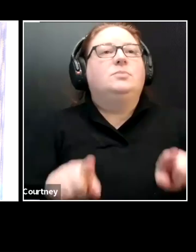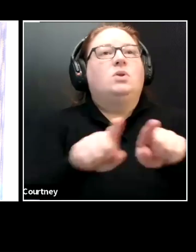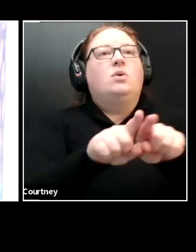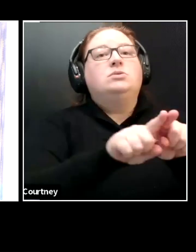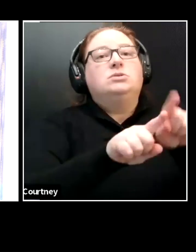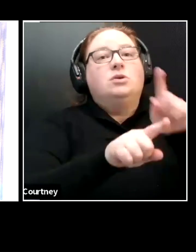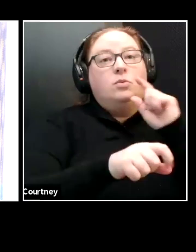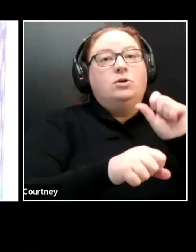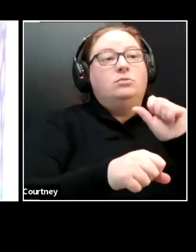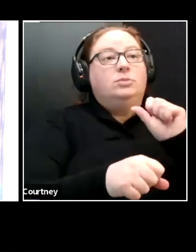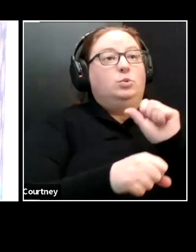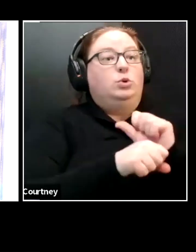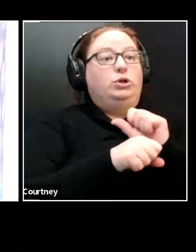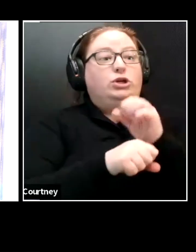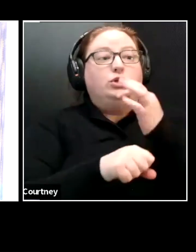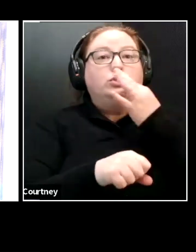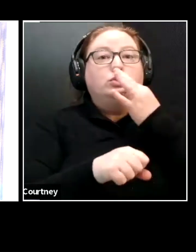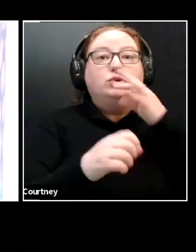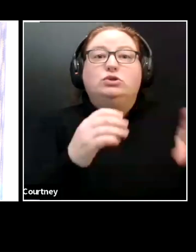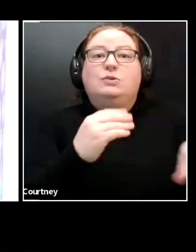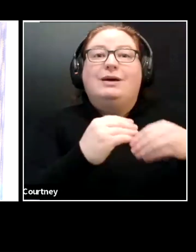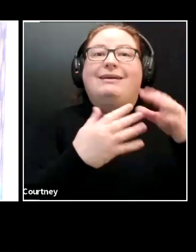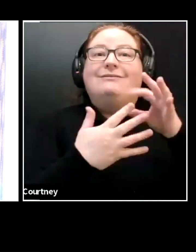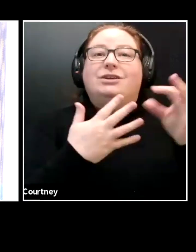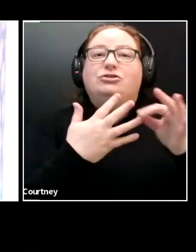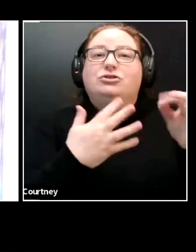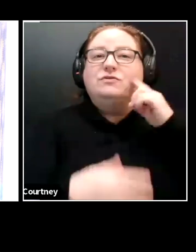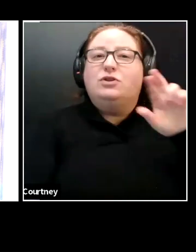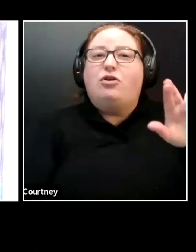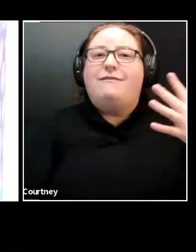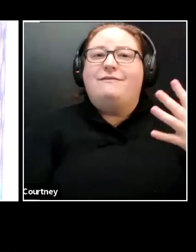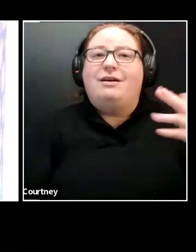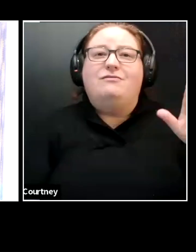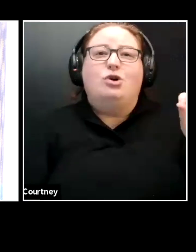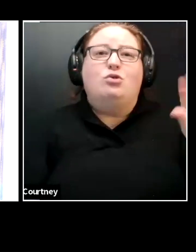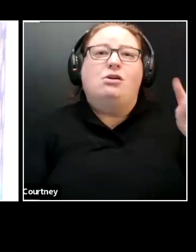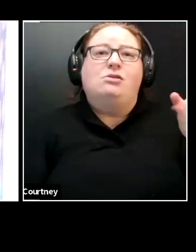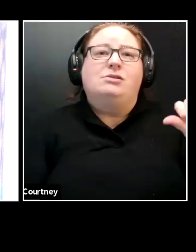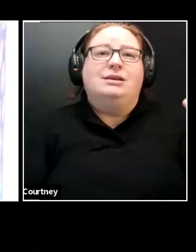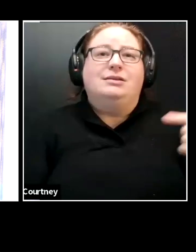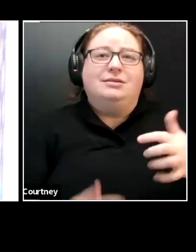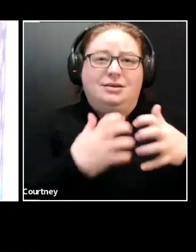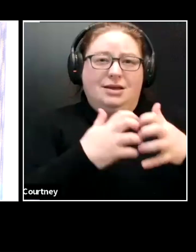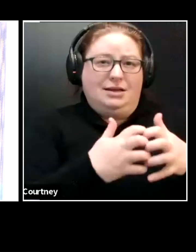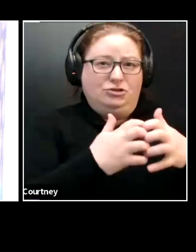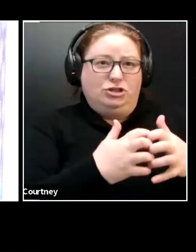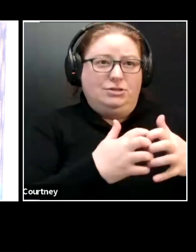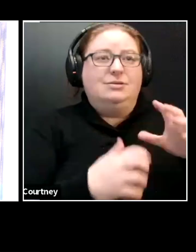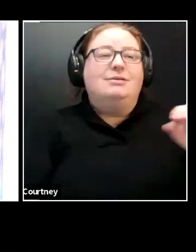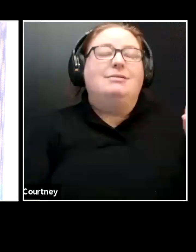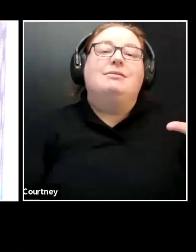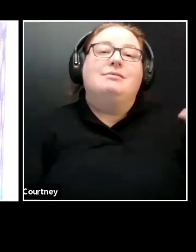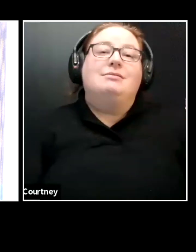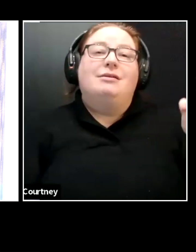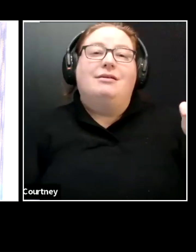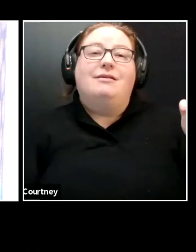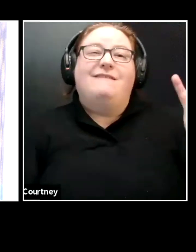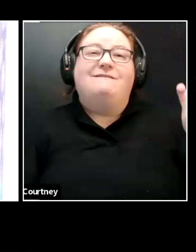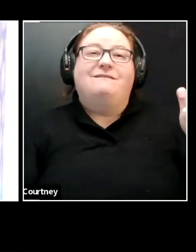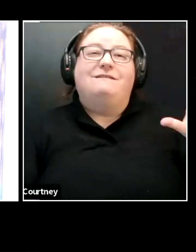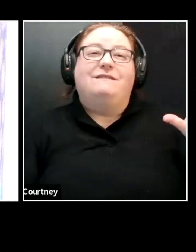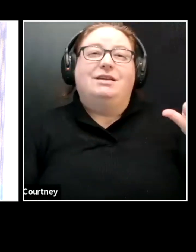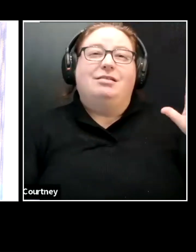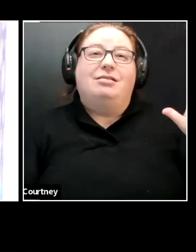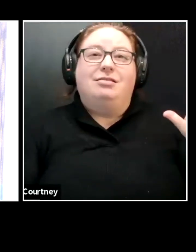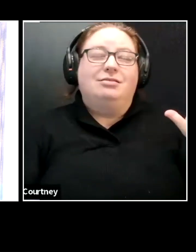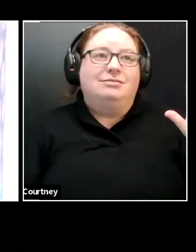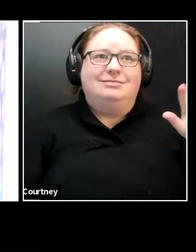to add in features to the R5 uh routing engine and uh the convey interface um in order to process the